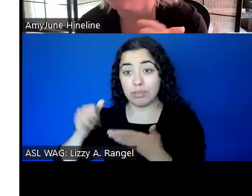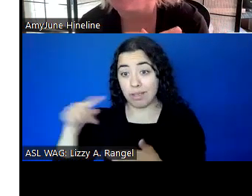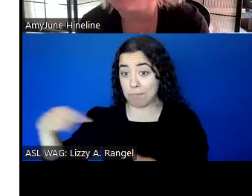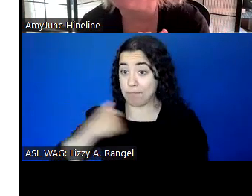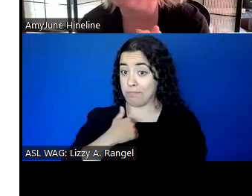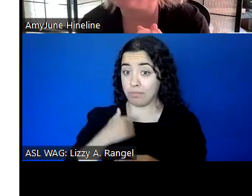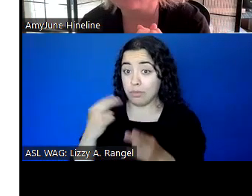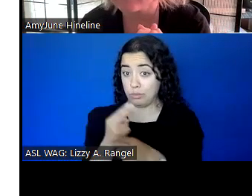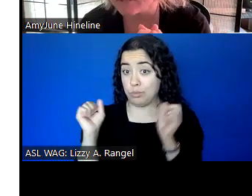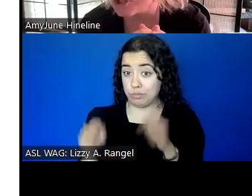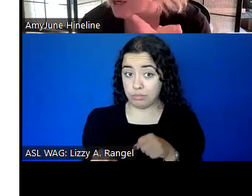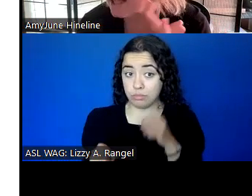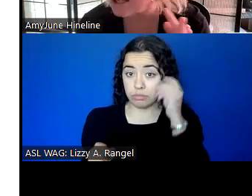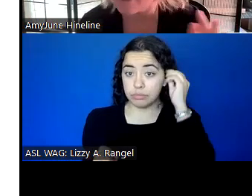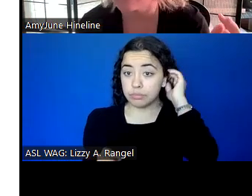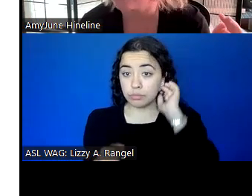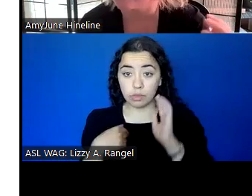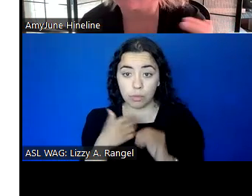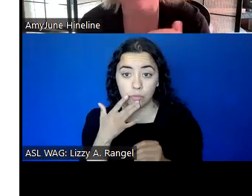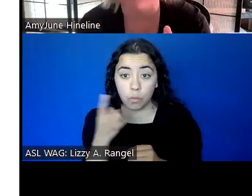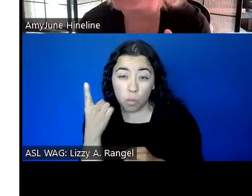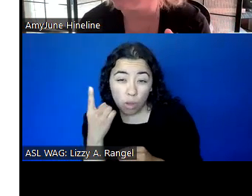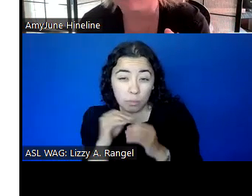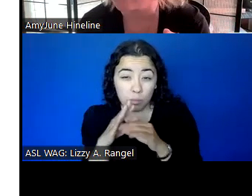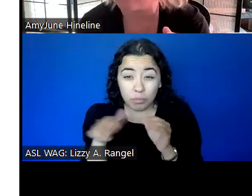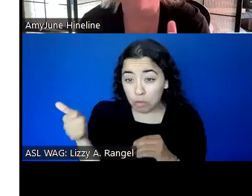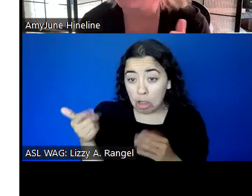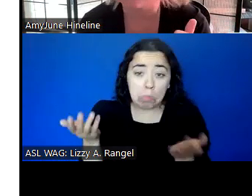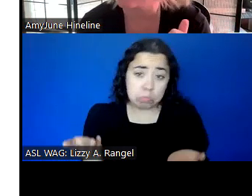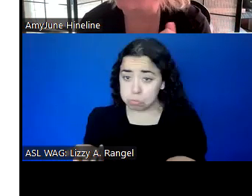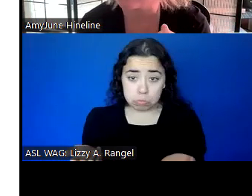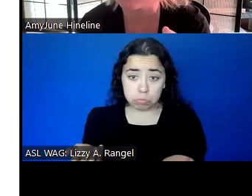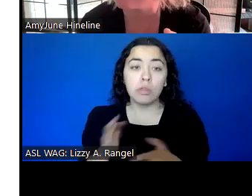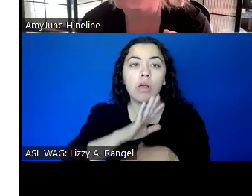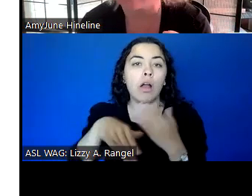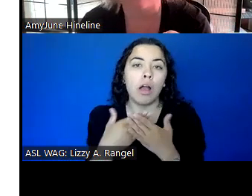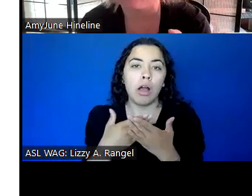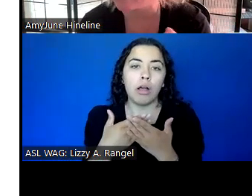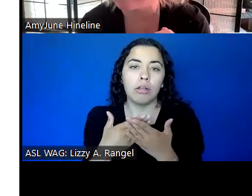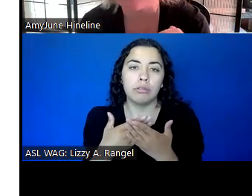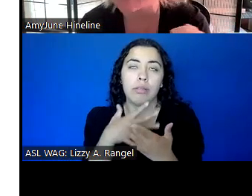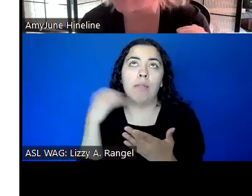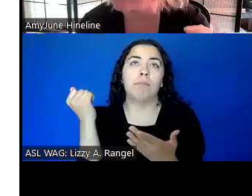Authentication apps. Sometimes a separate app is sent your security code,